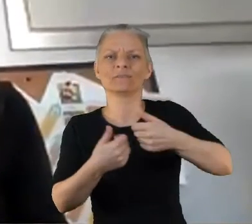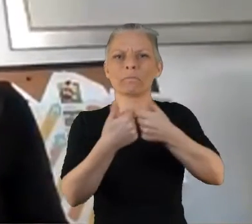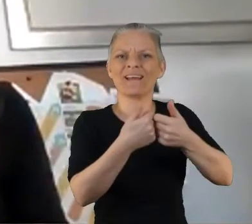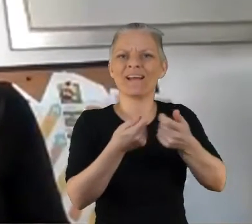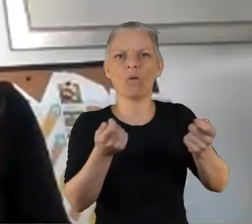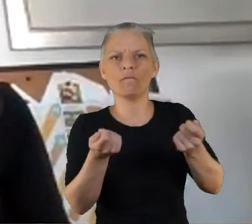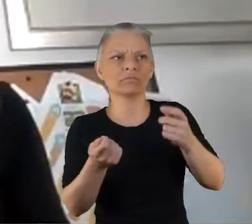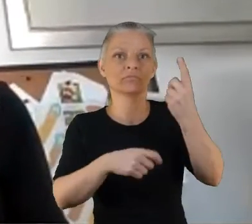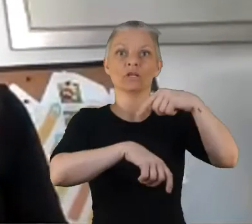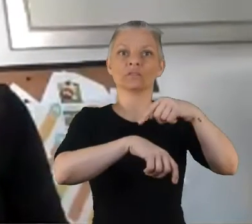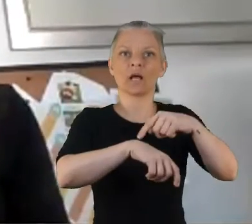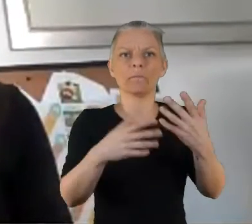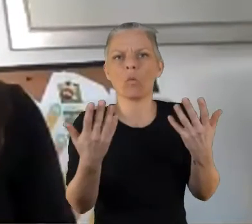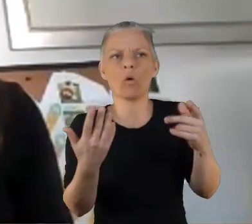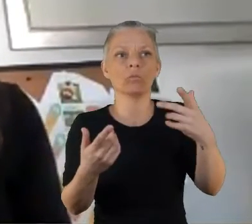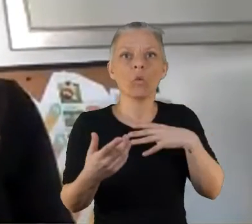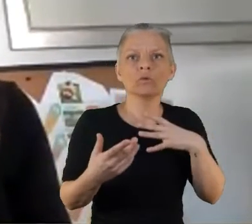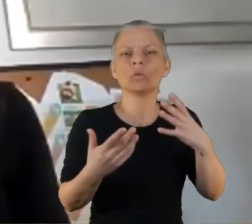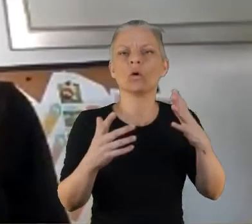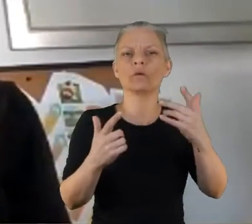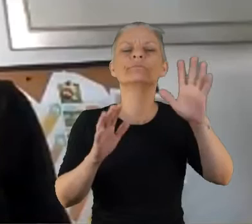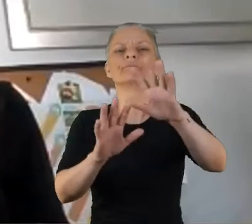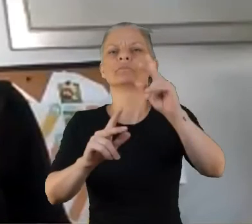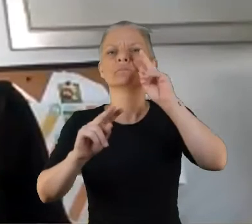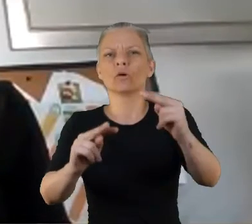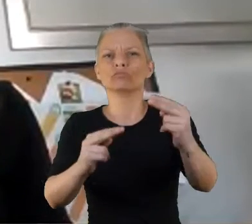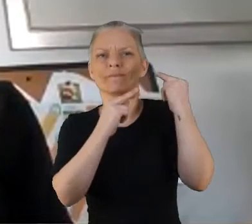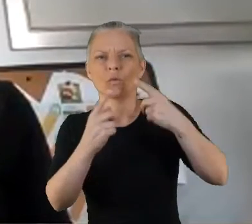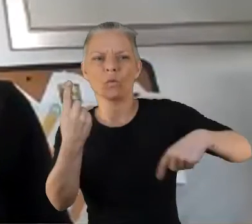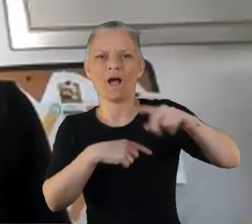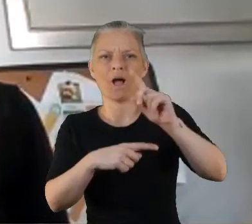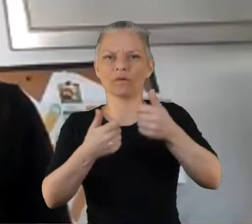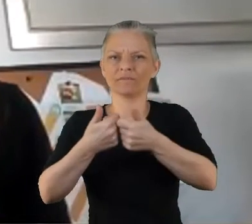facilitation, for the first time or just maybe wanting to- let’s review our peer facilitation